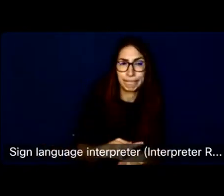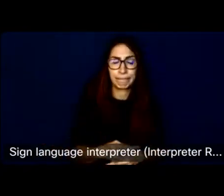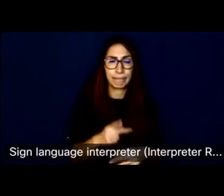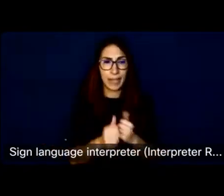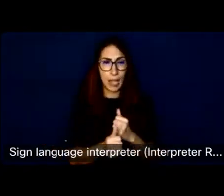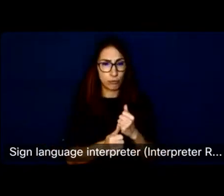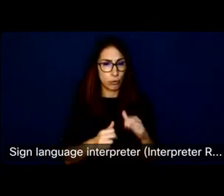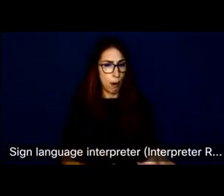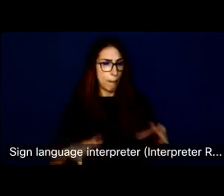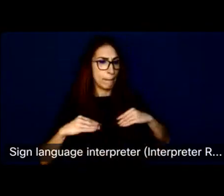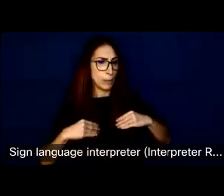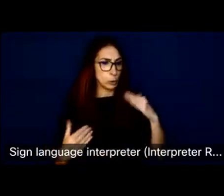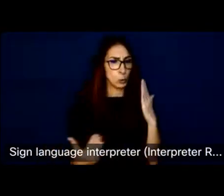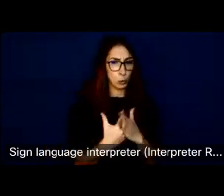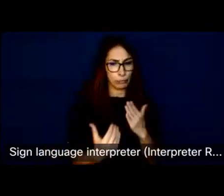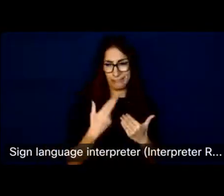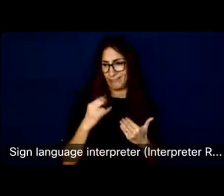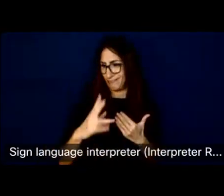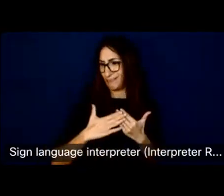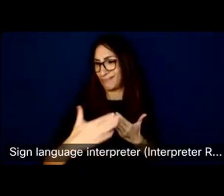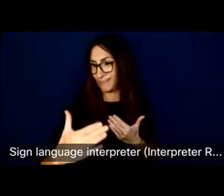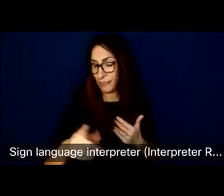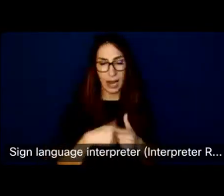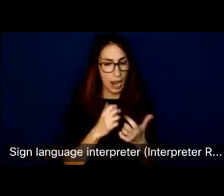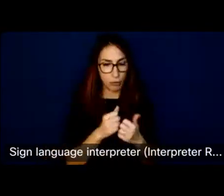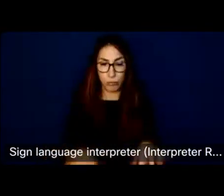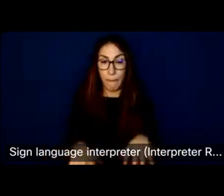most important thing that I could have done. But I remember